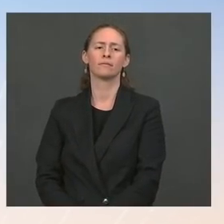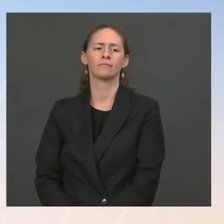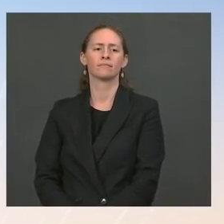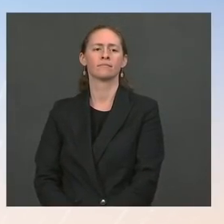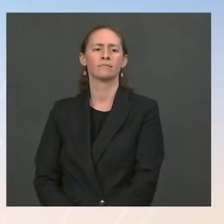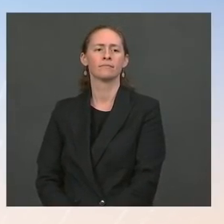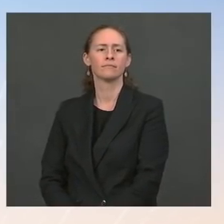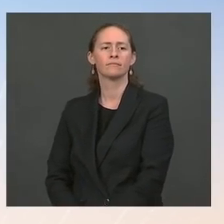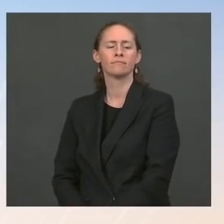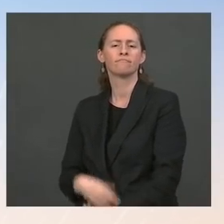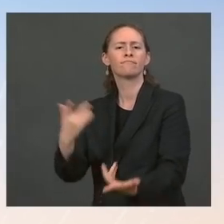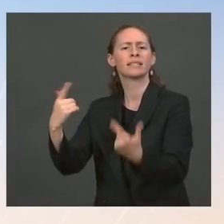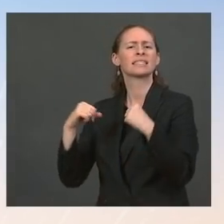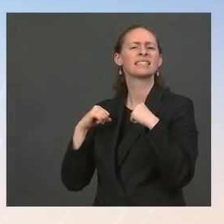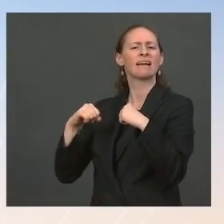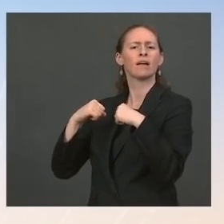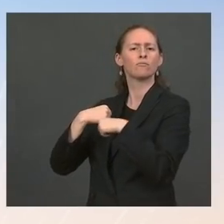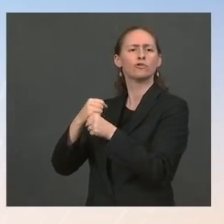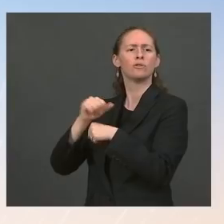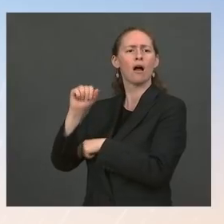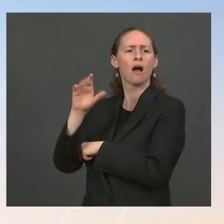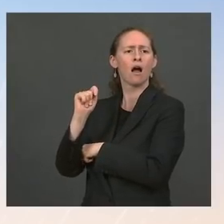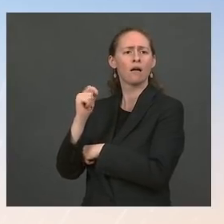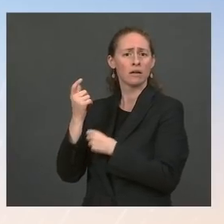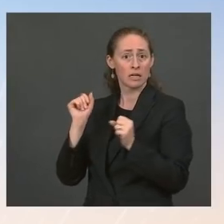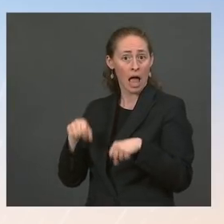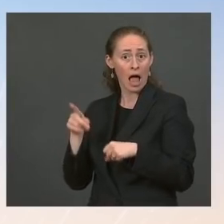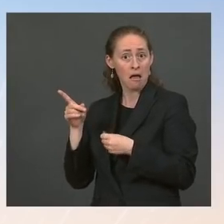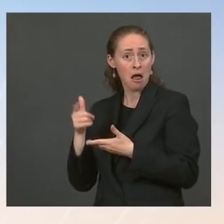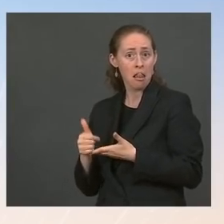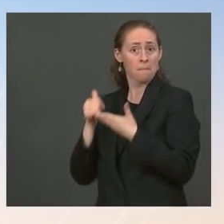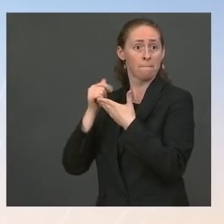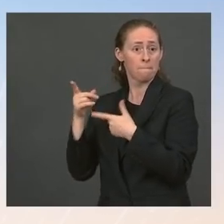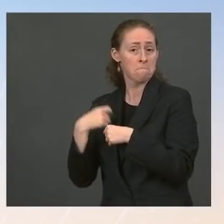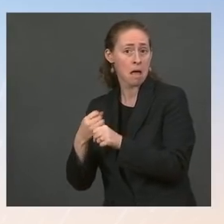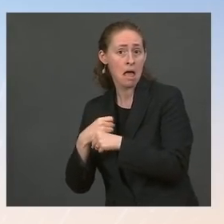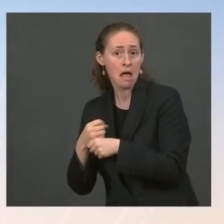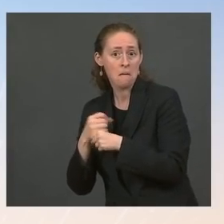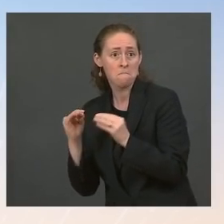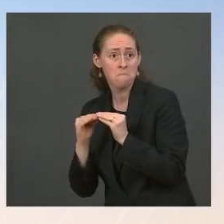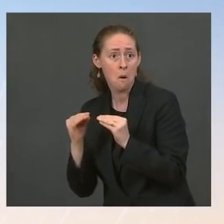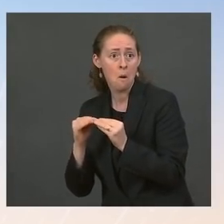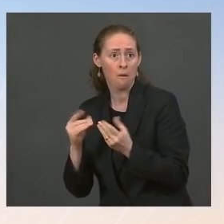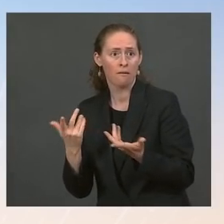Have you ruled out using it in this case? Ms. Psaki: I'm not here to announce, preview, or rule out anything,